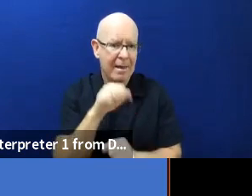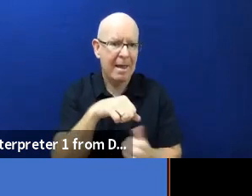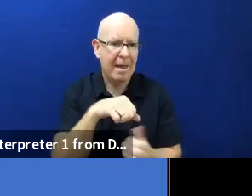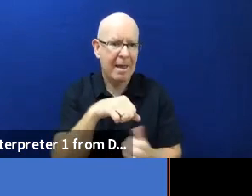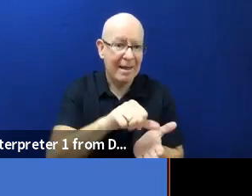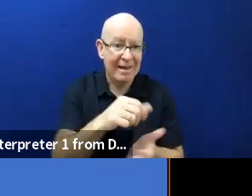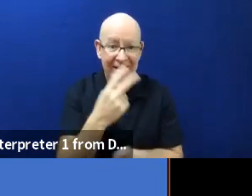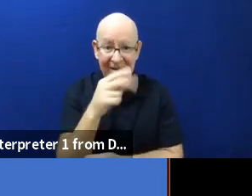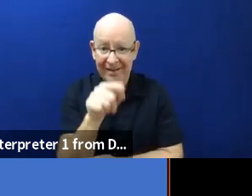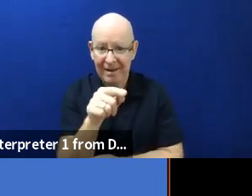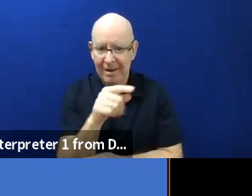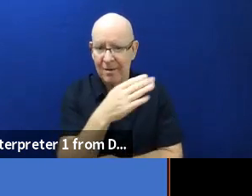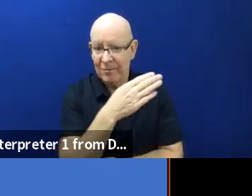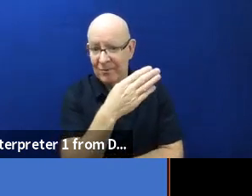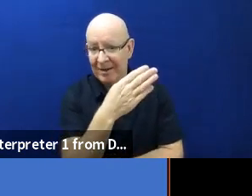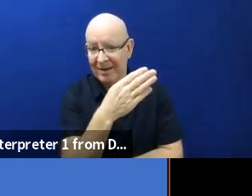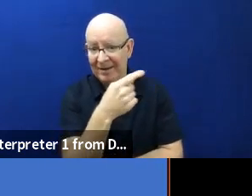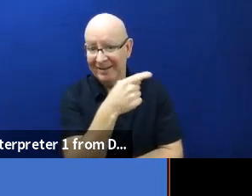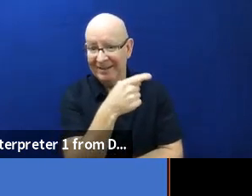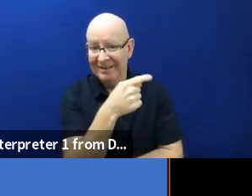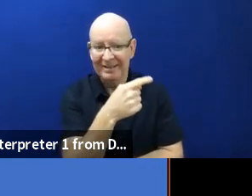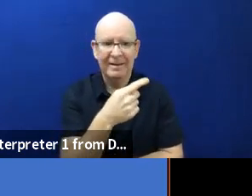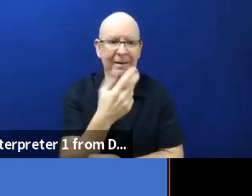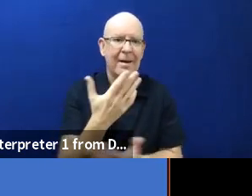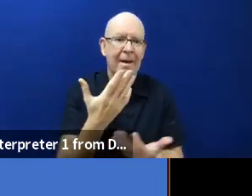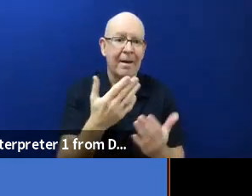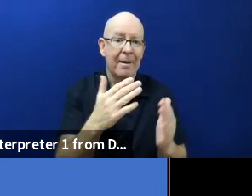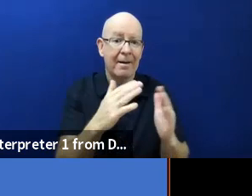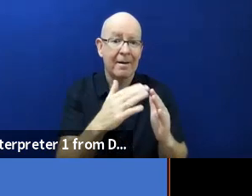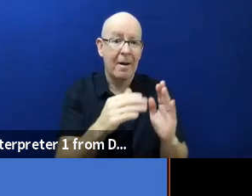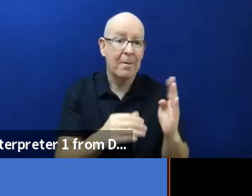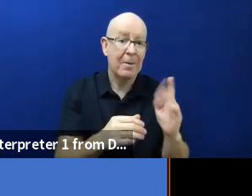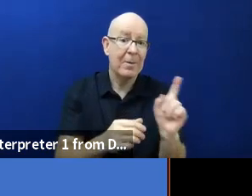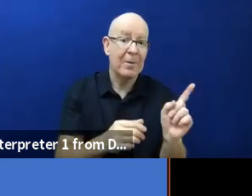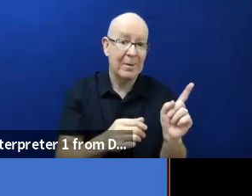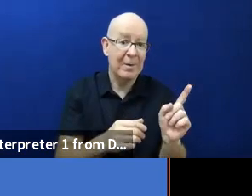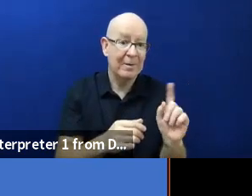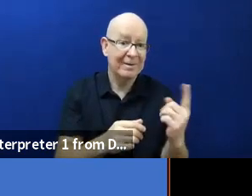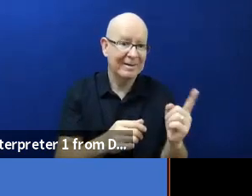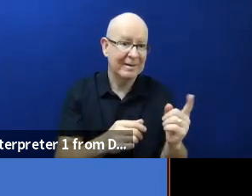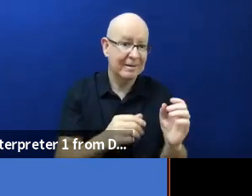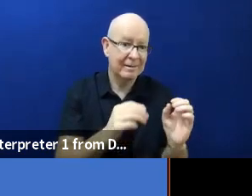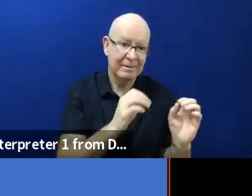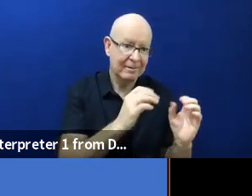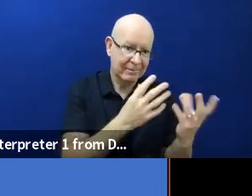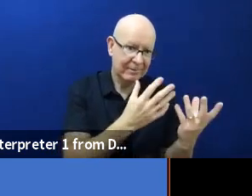going to work, going to school, accessing public services, participating in community activities.